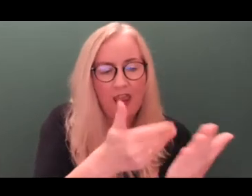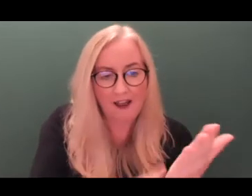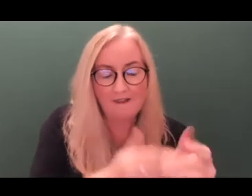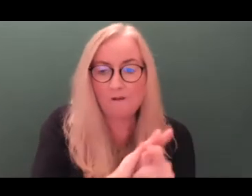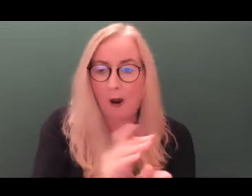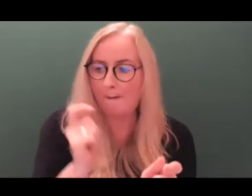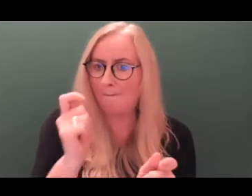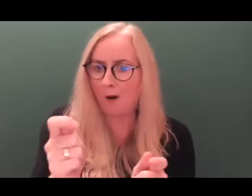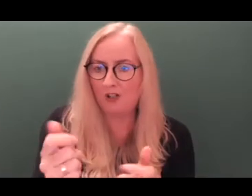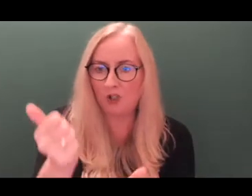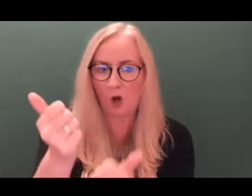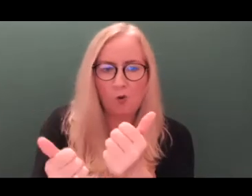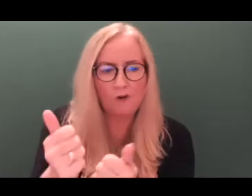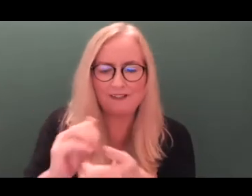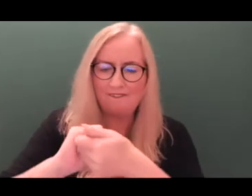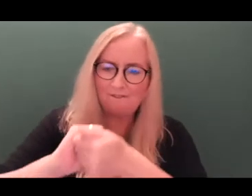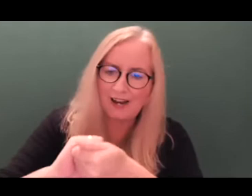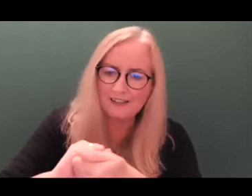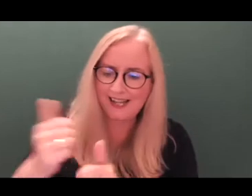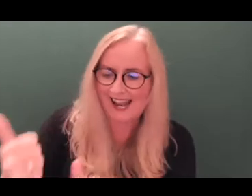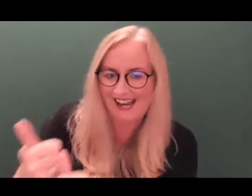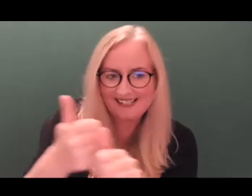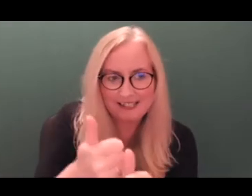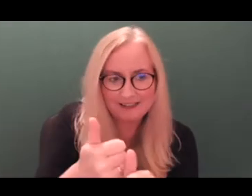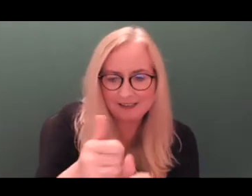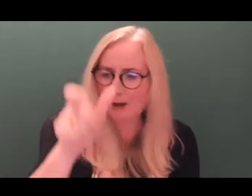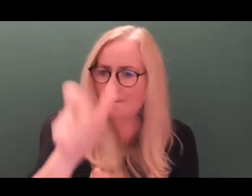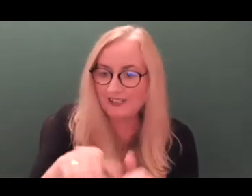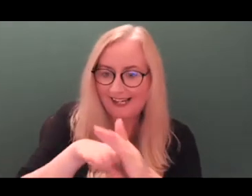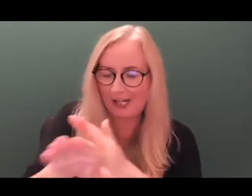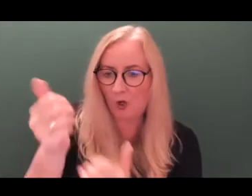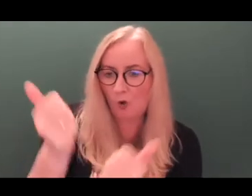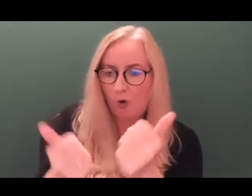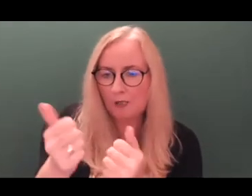court friend to assist a person going to court goes further than what is currently